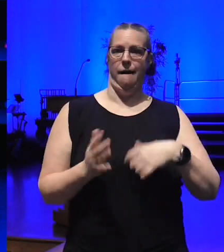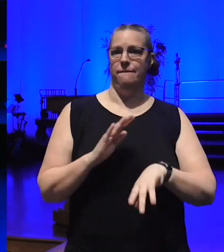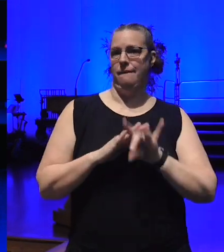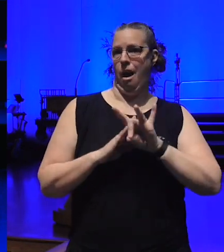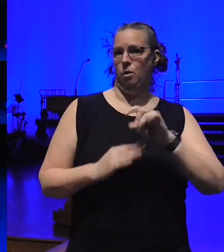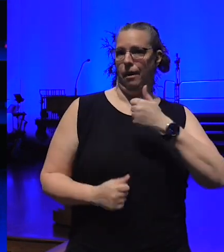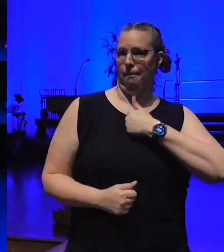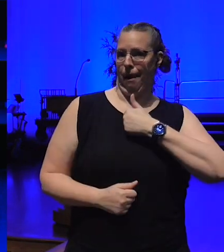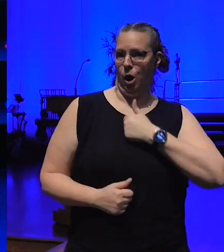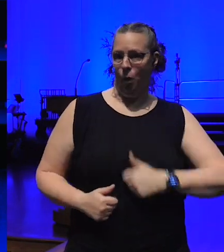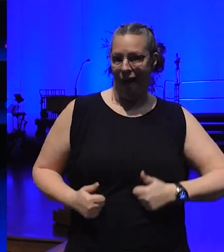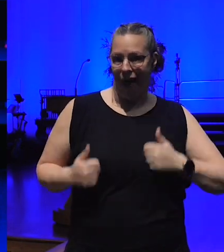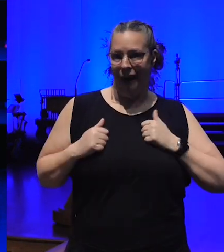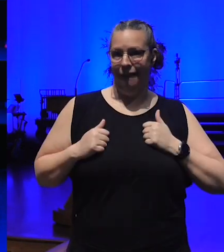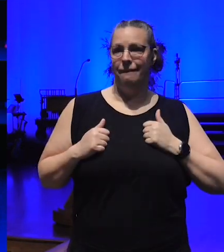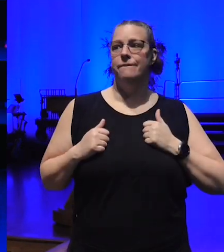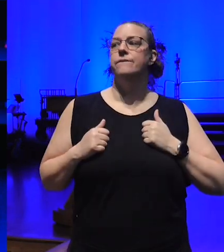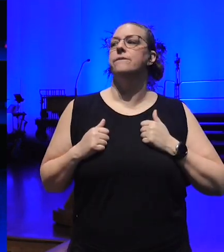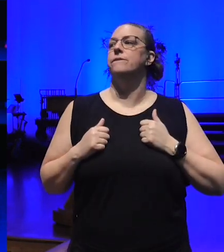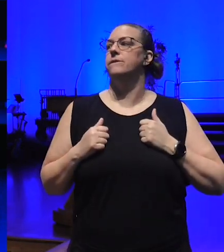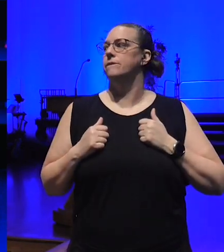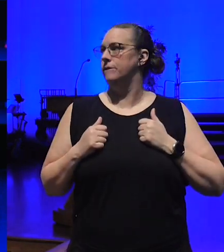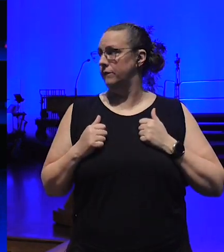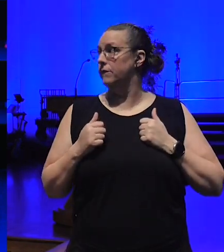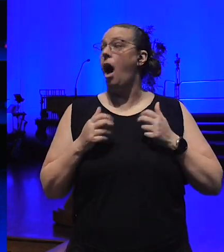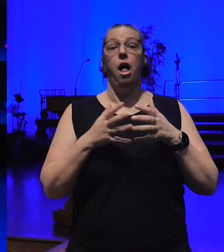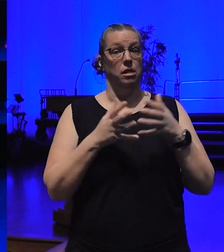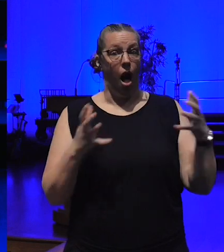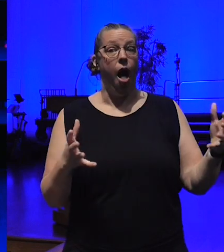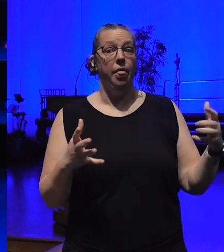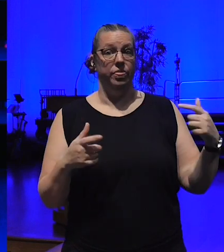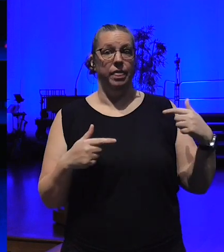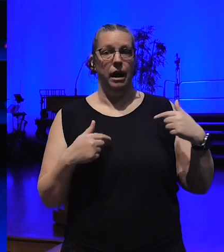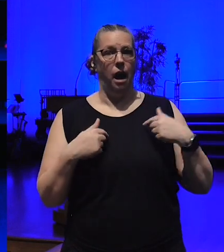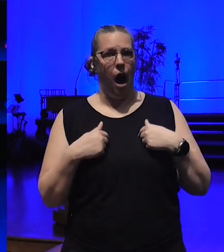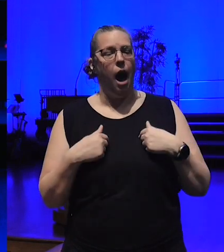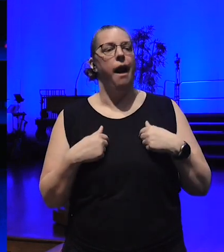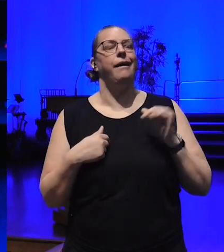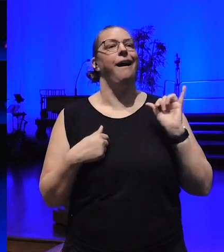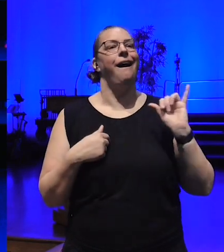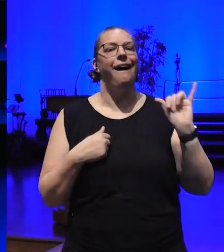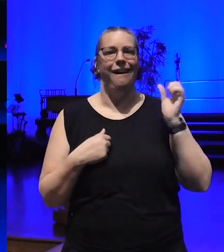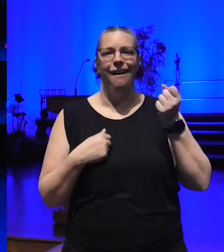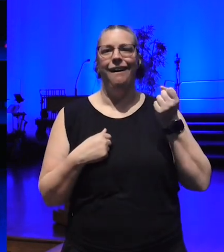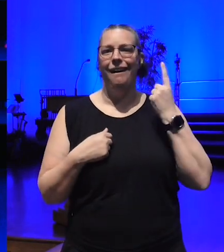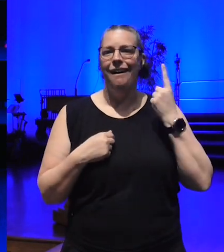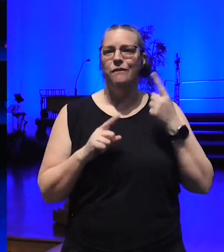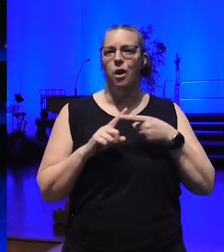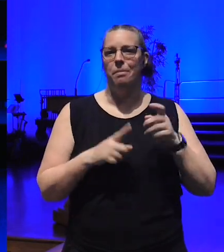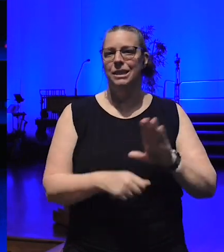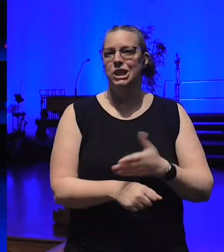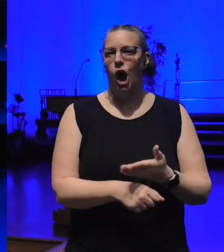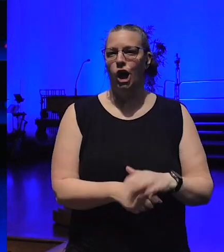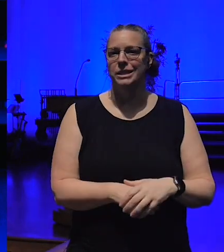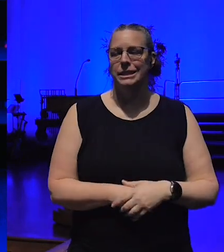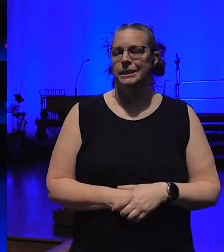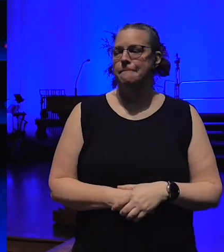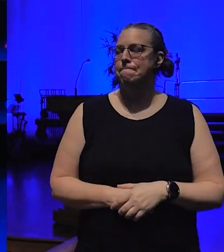my own life um a lot that I've can draw on from from these songs and part of it I can